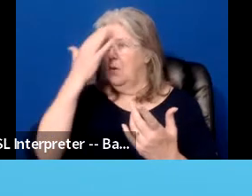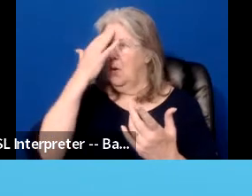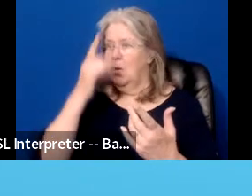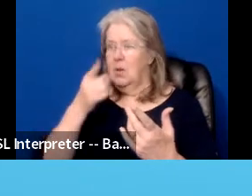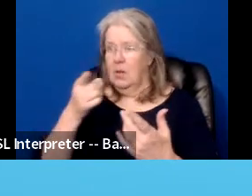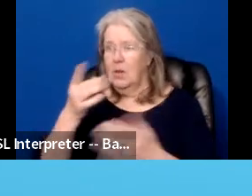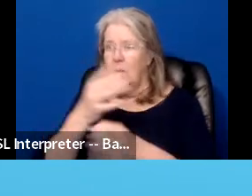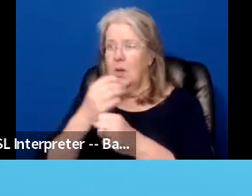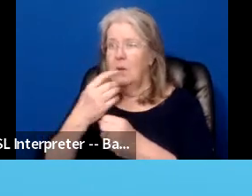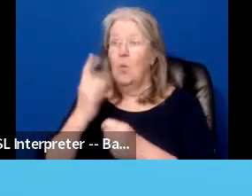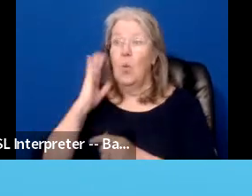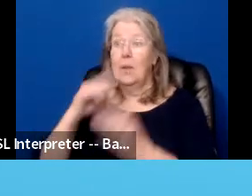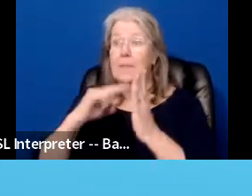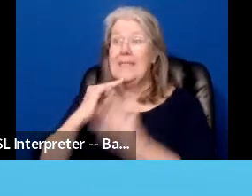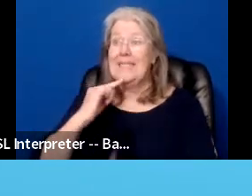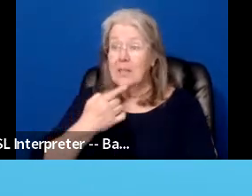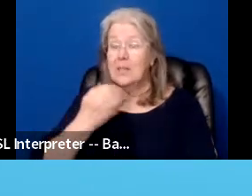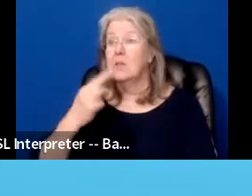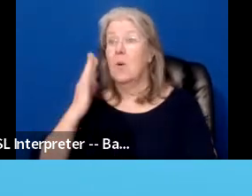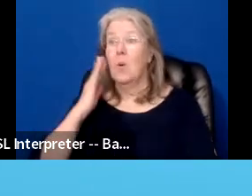the best benefit for the least risk.